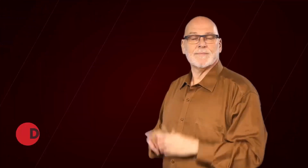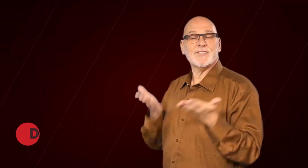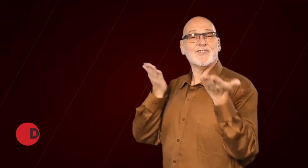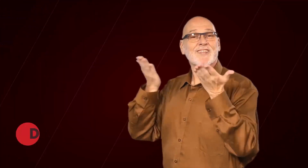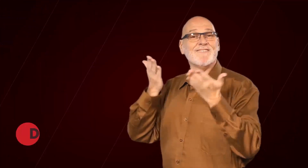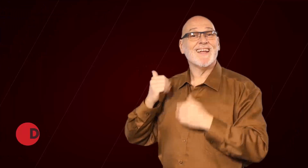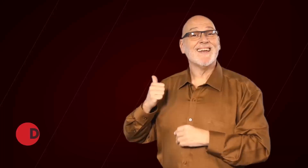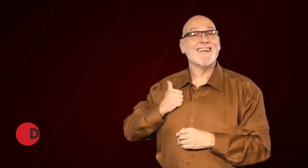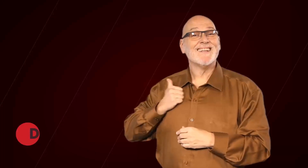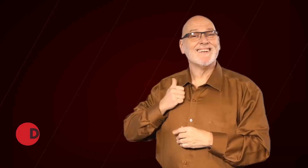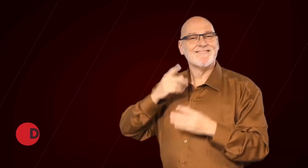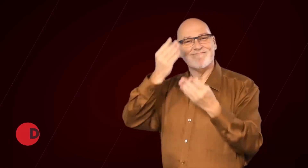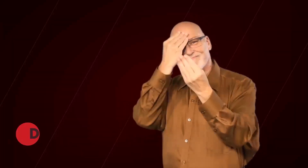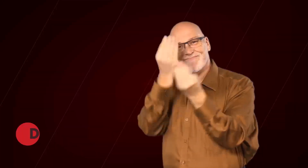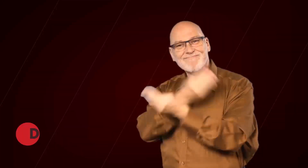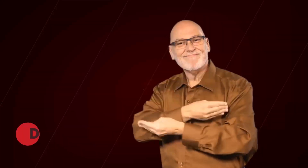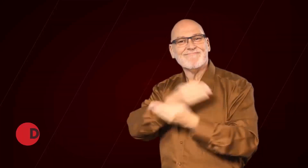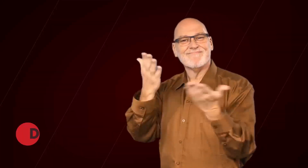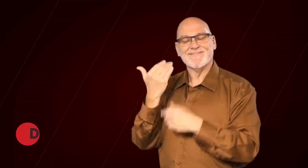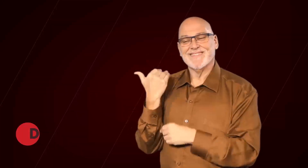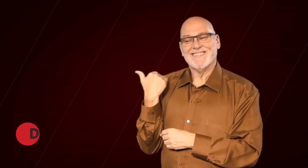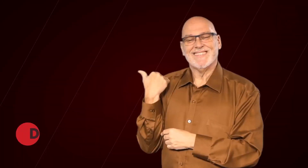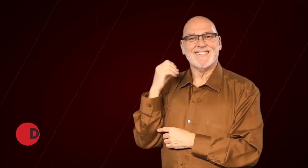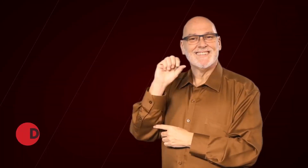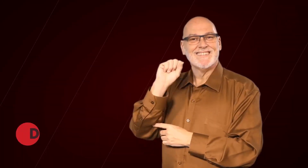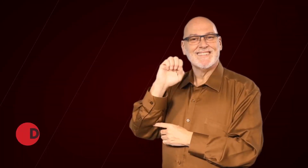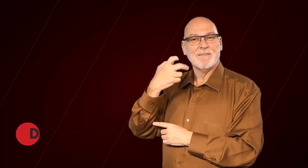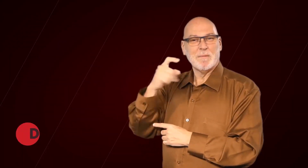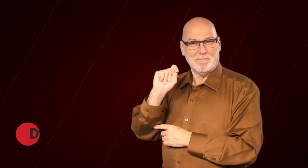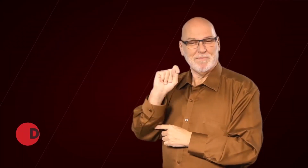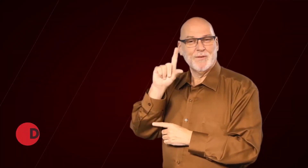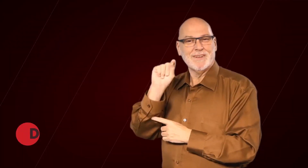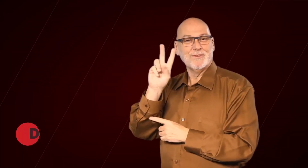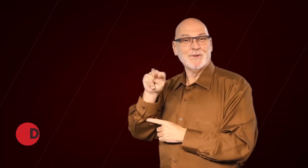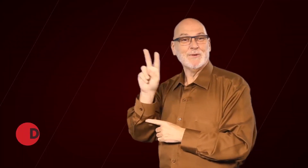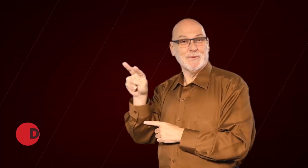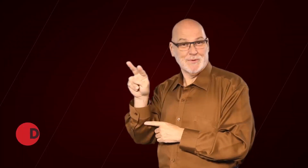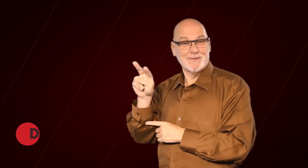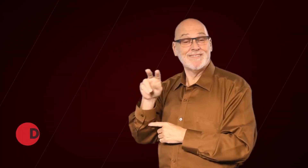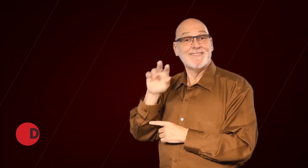[ANSELMO]: Service Canada has announced that as of September 2022,